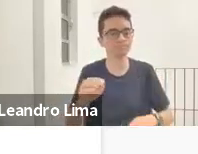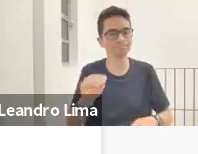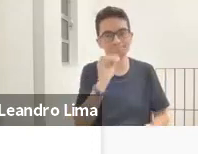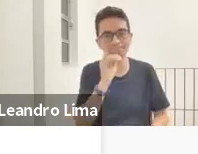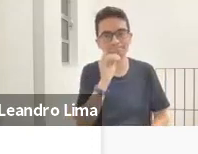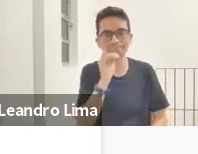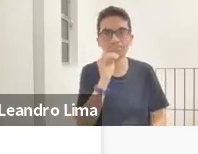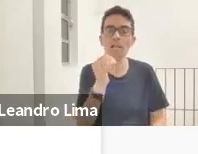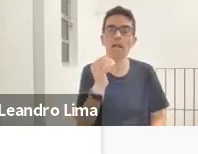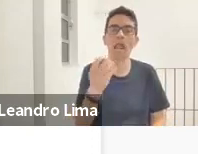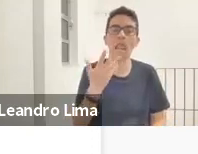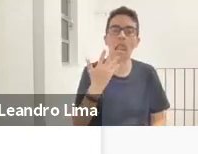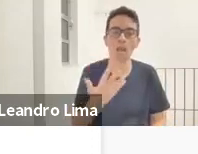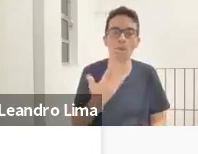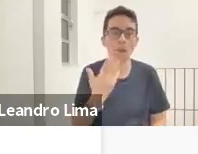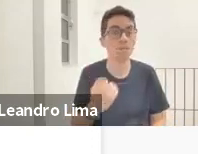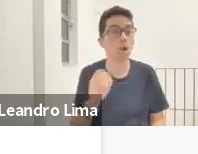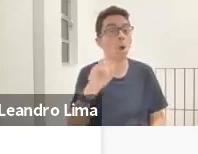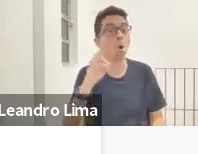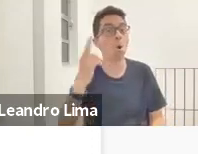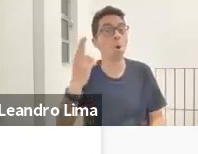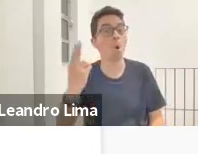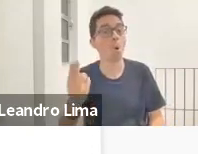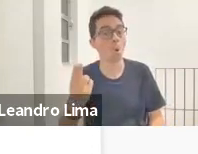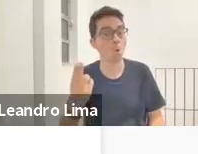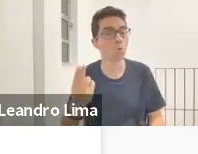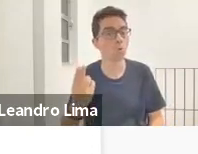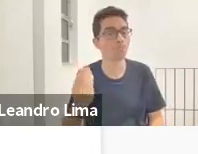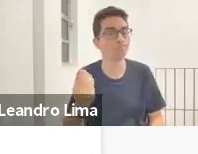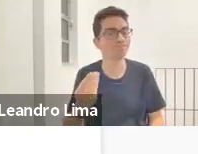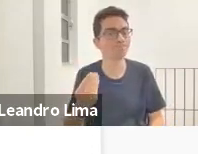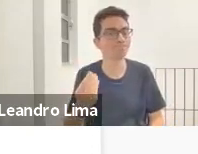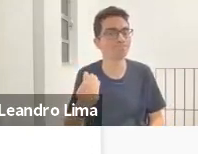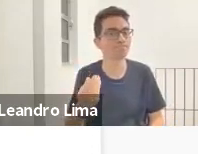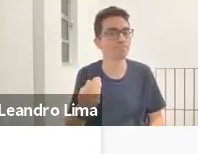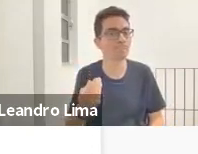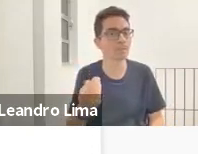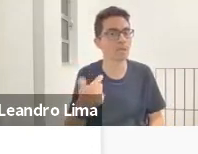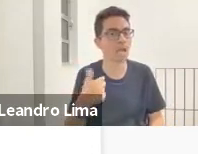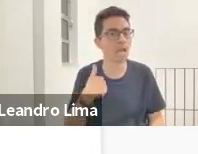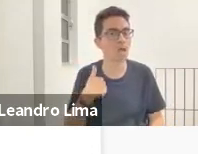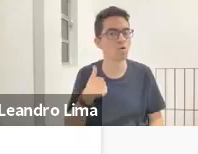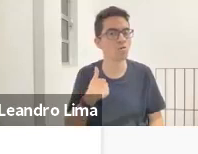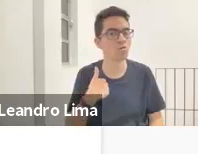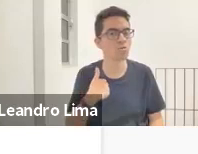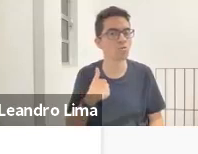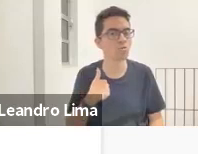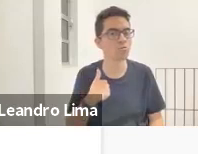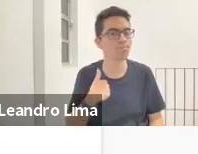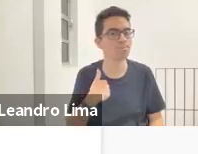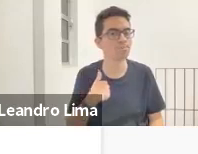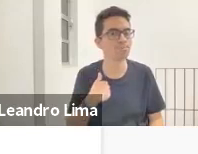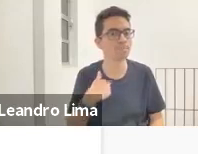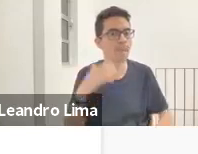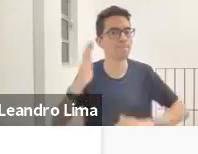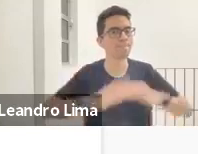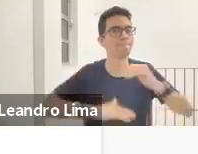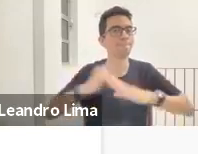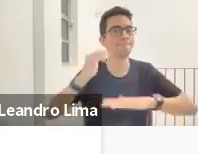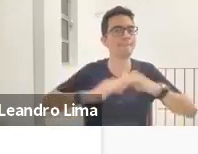Yes, yes some teaching. method scars for foreign language. teachers teachers in Georgia. Okay in Georgia. Okay.